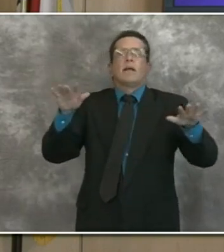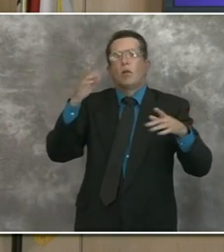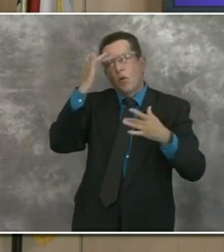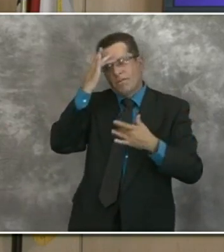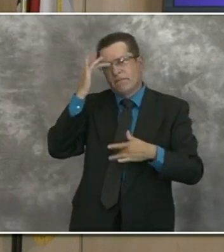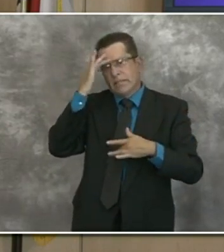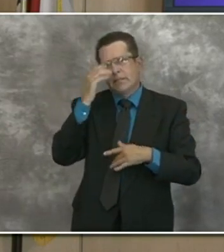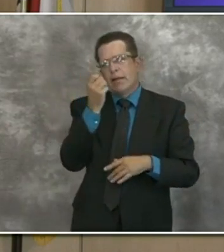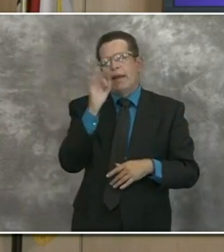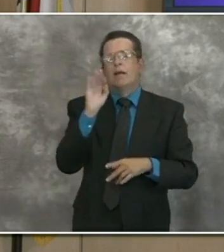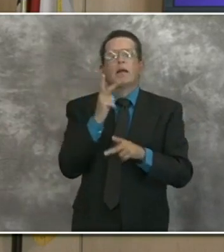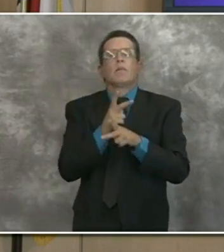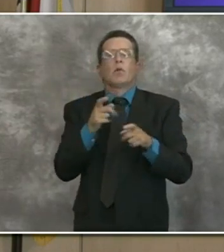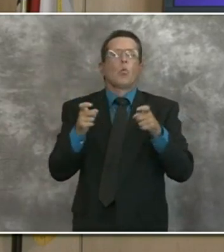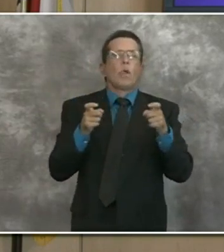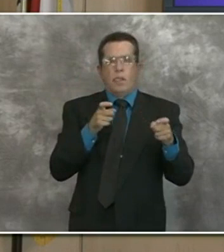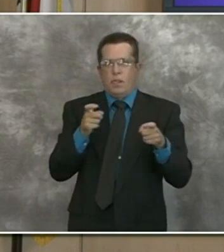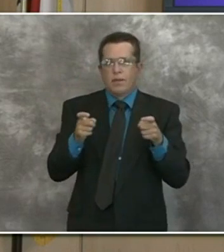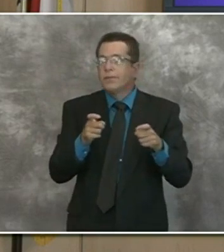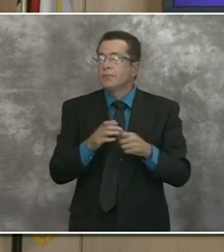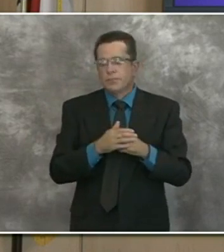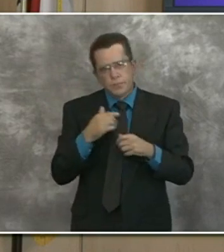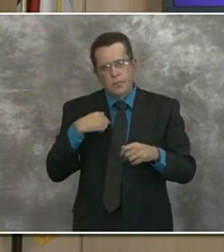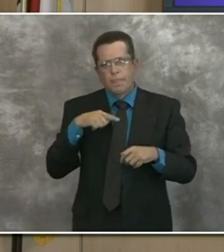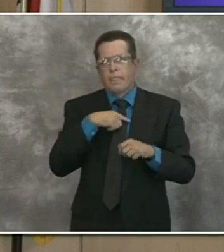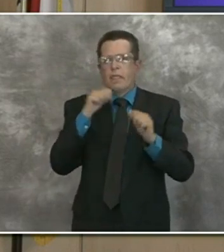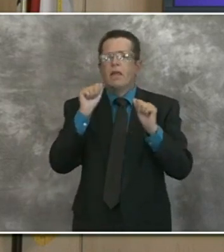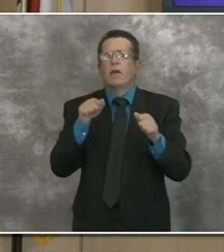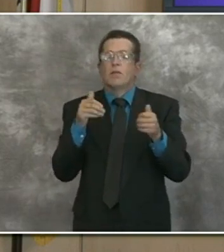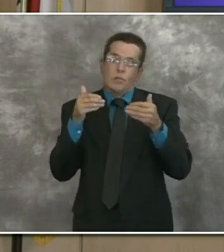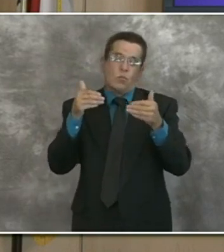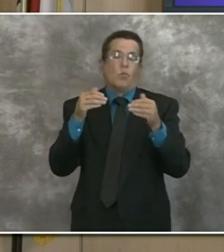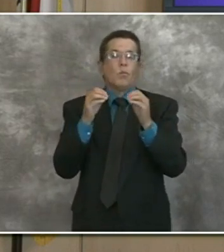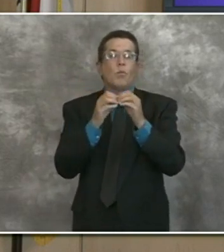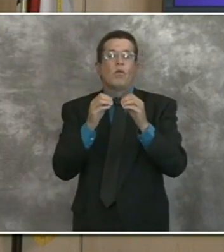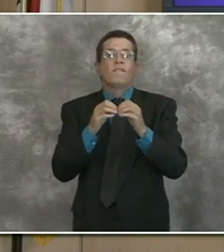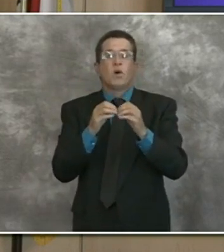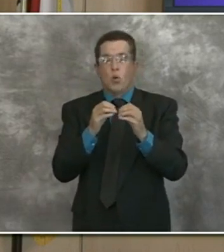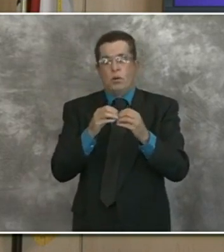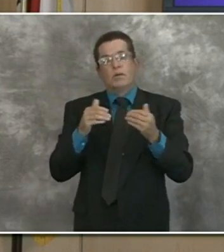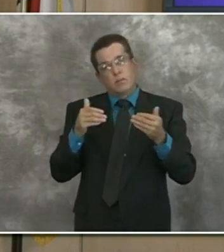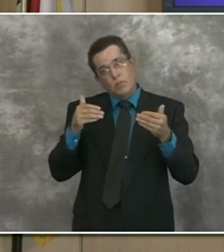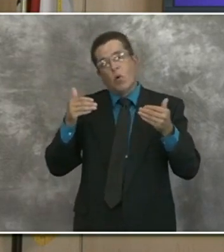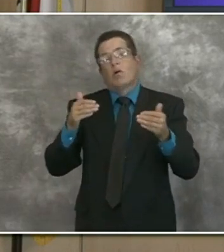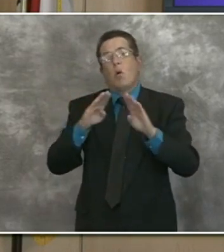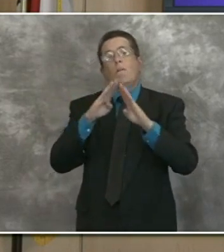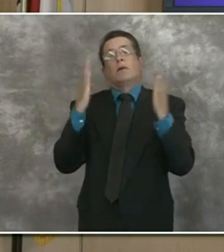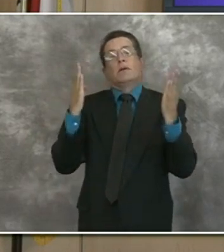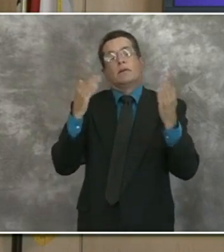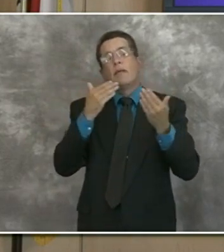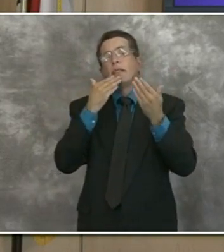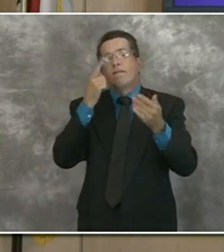DIRECTIONS TO PRACTICE SOCIAL DISTANCING AND GOOD HYGIENE. THIS IS THE LOUDEST KEEP SPREAD OF COVID-19 UNDER CONTROL WHICH IS ALLOWING US